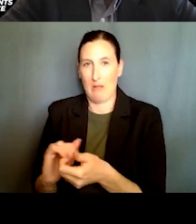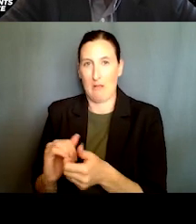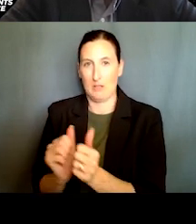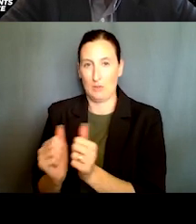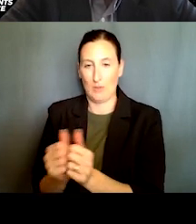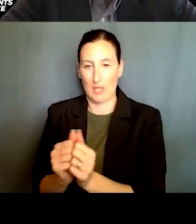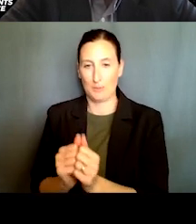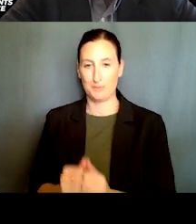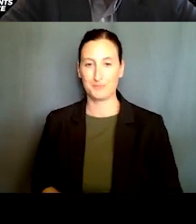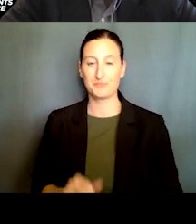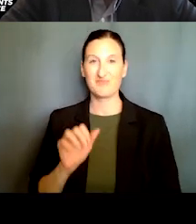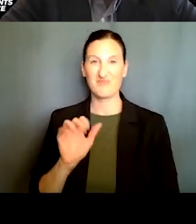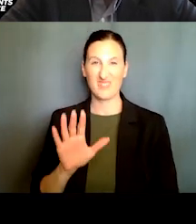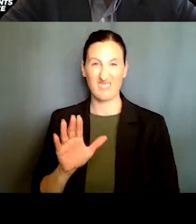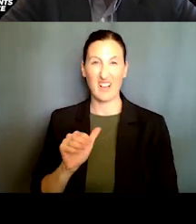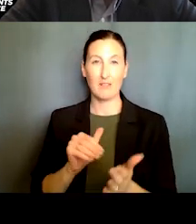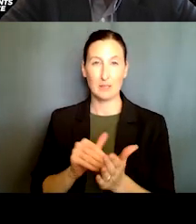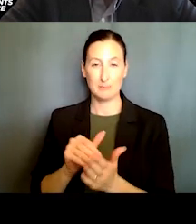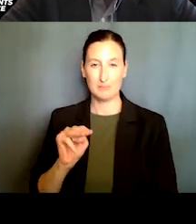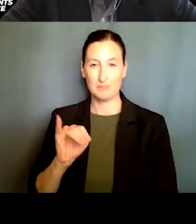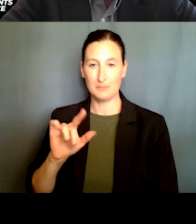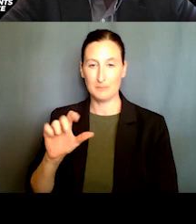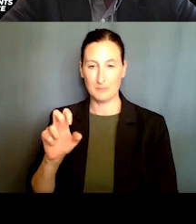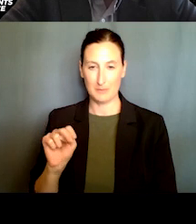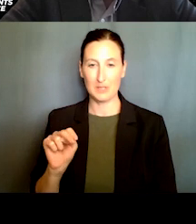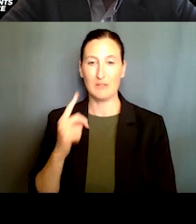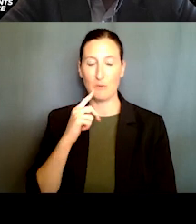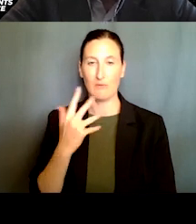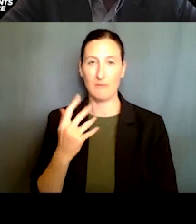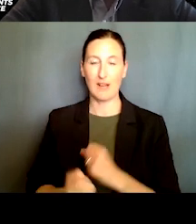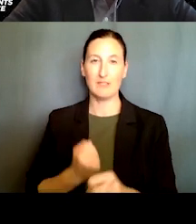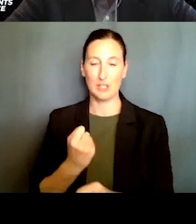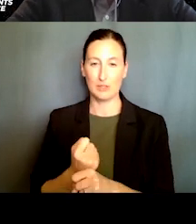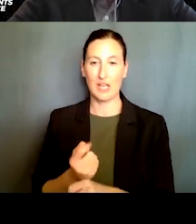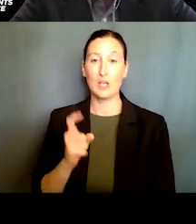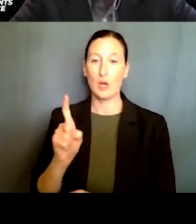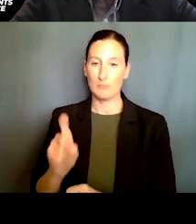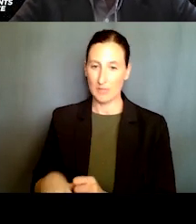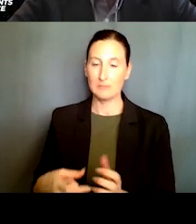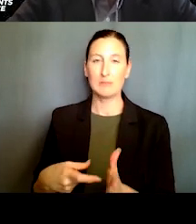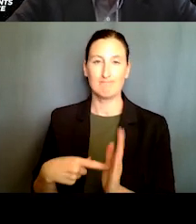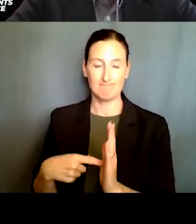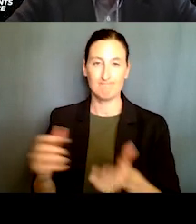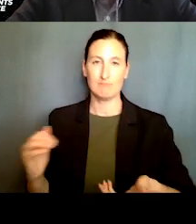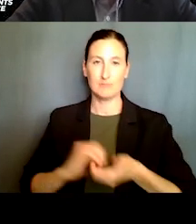the institution that is submitting the proposal needs to be paired up with a co-PI at